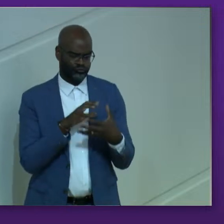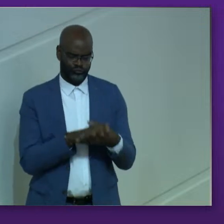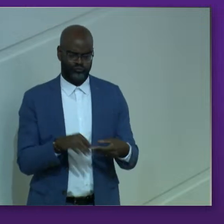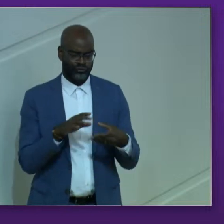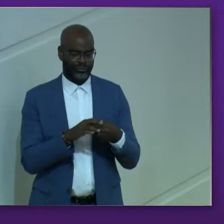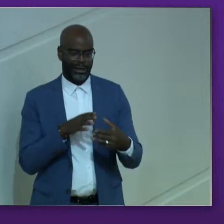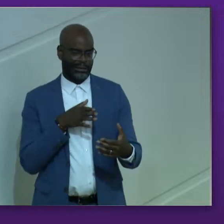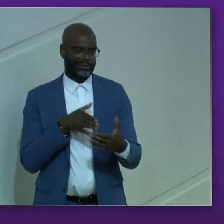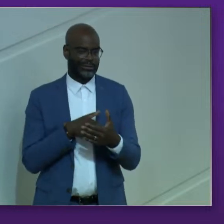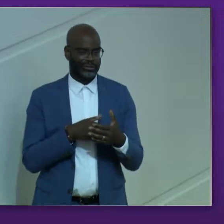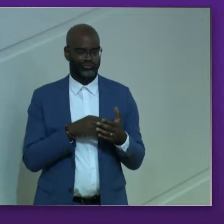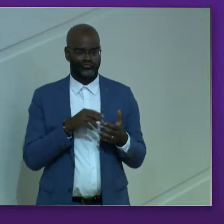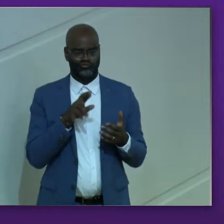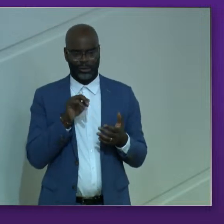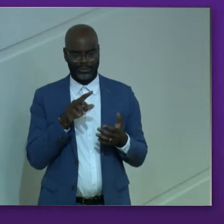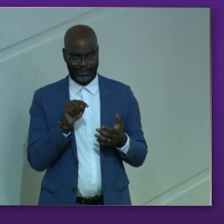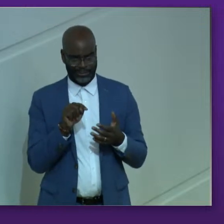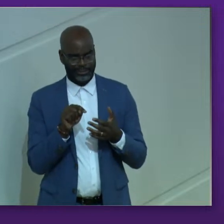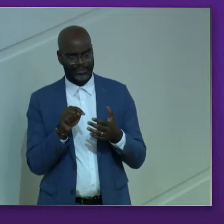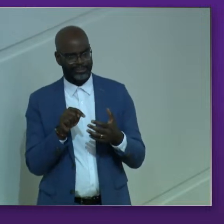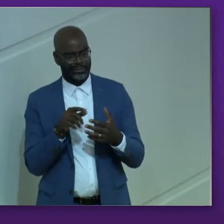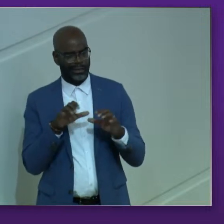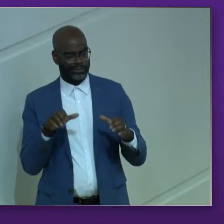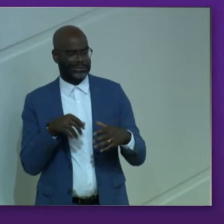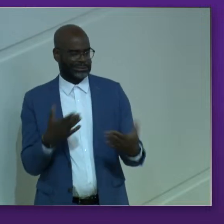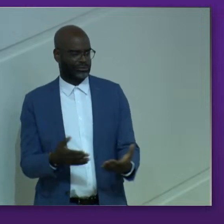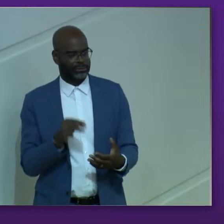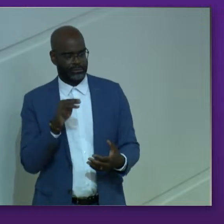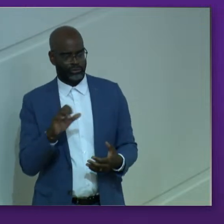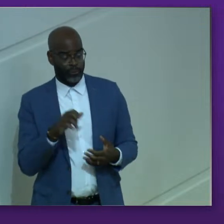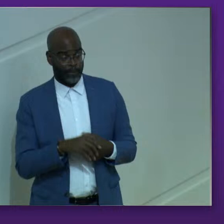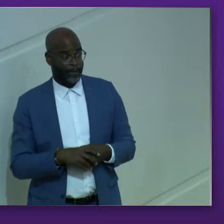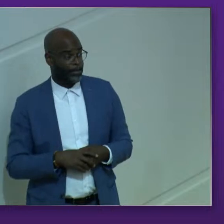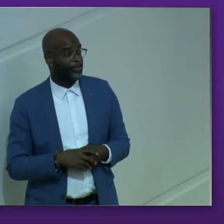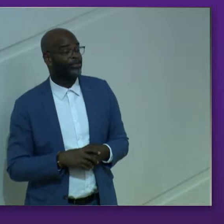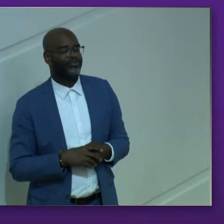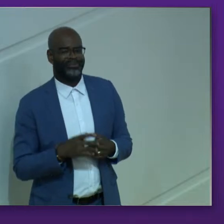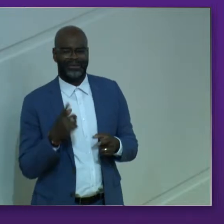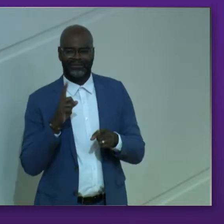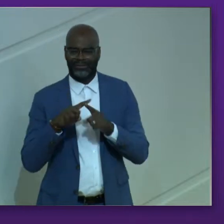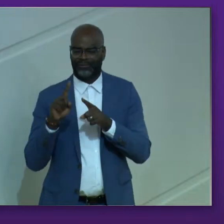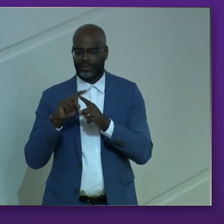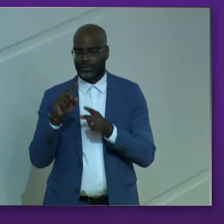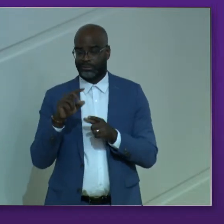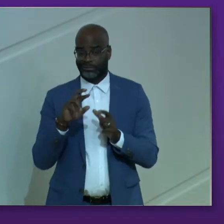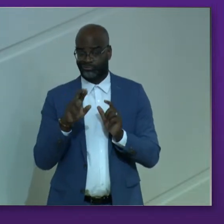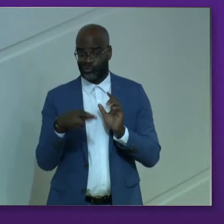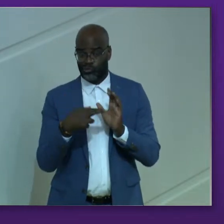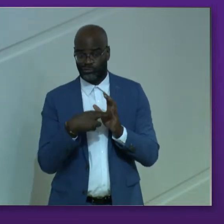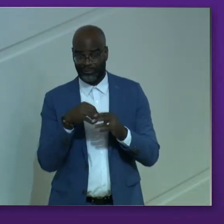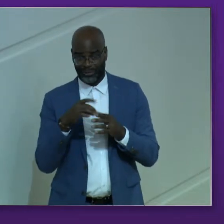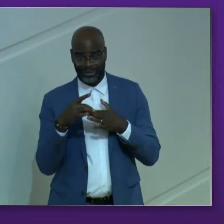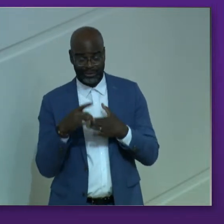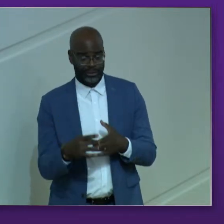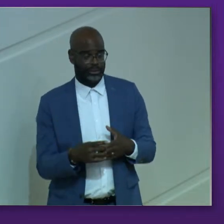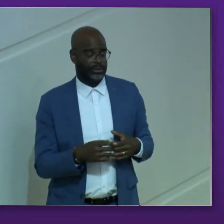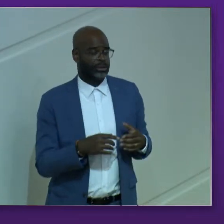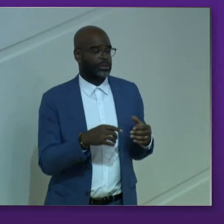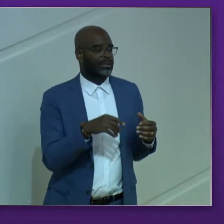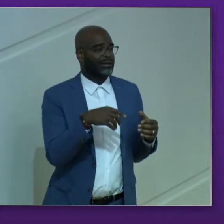INCLUSION AND SOCIAL JUSTICE IN HER WORK BOTH INTERNALLY AND EXTERNALLY. [LISTING NAMES] HAS BEEN A